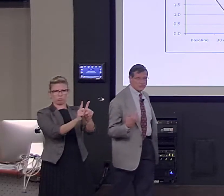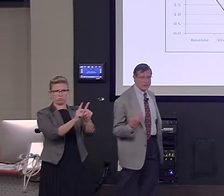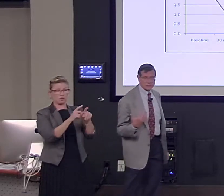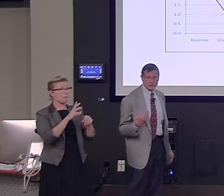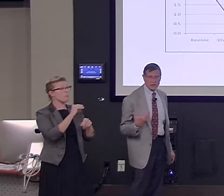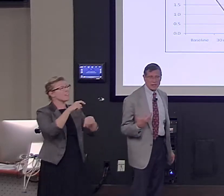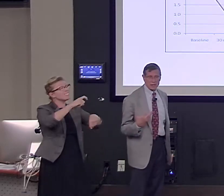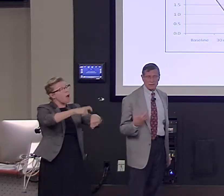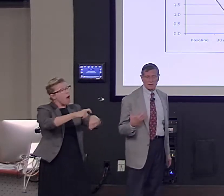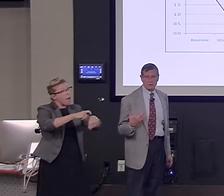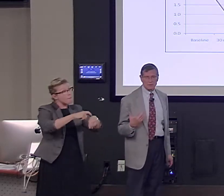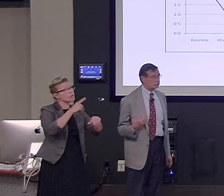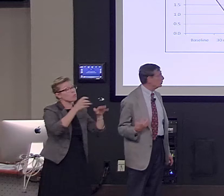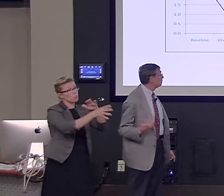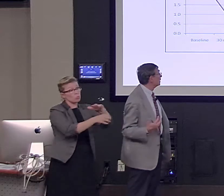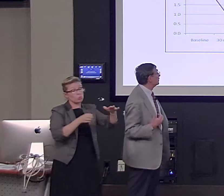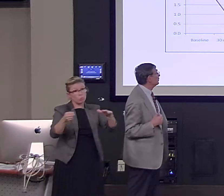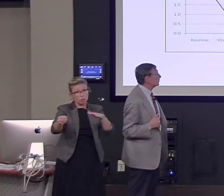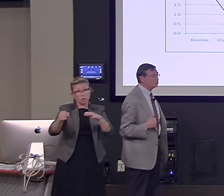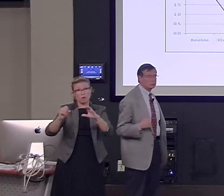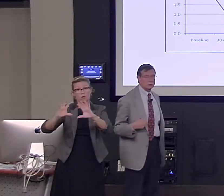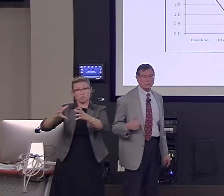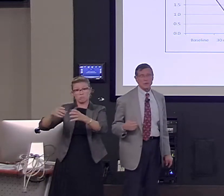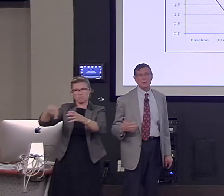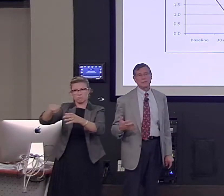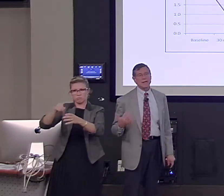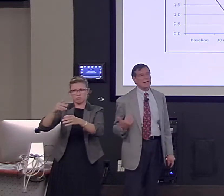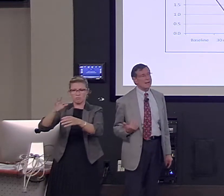the foster care group, those children who were taken out